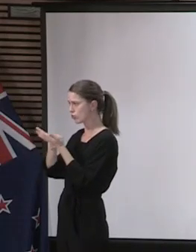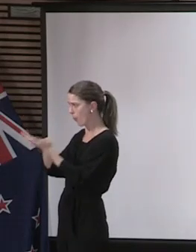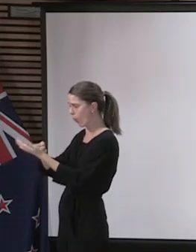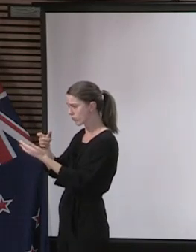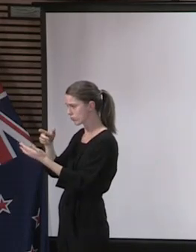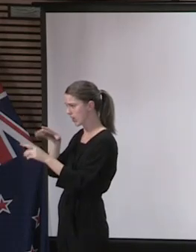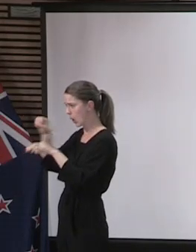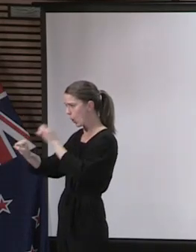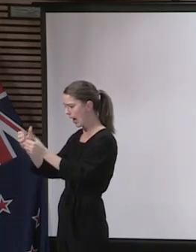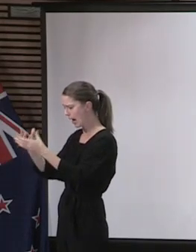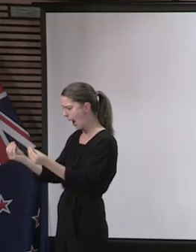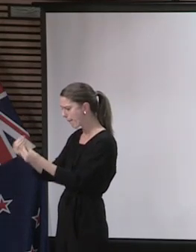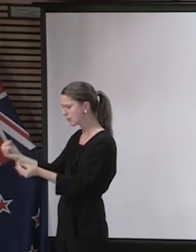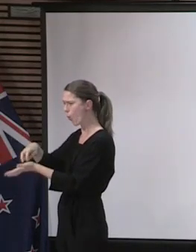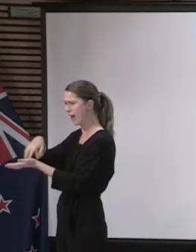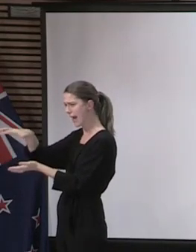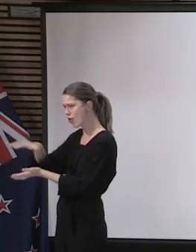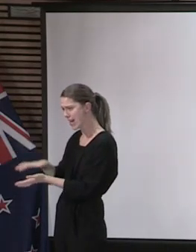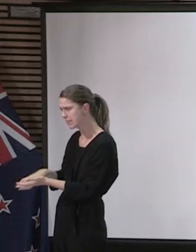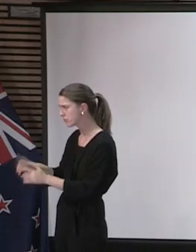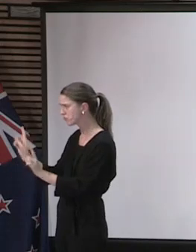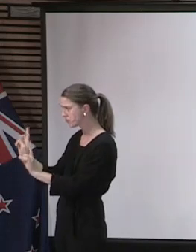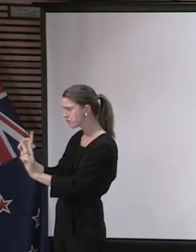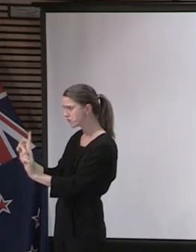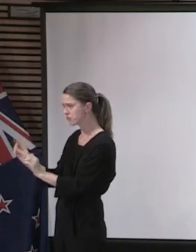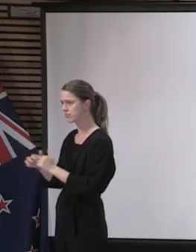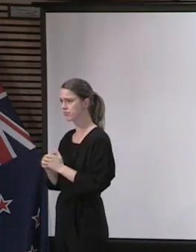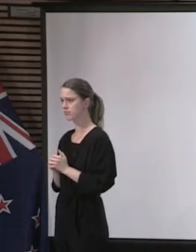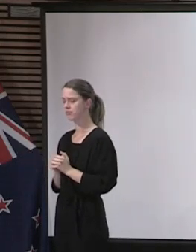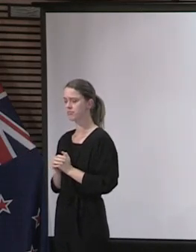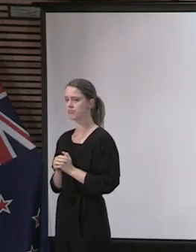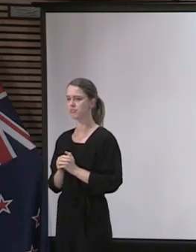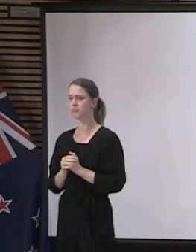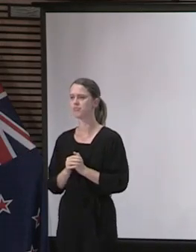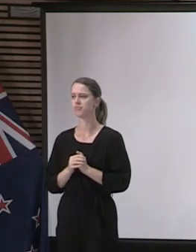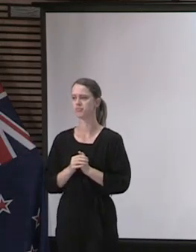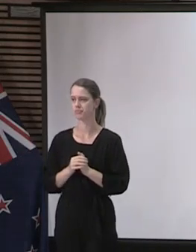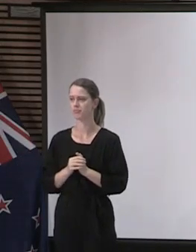Did she identify any weaknesses or get - or that